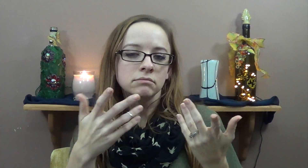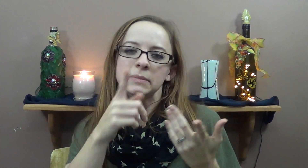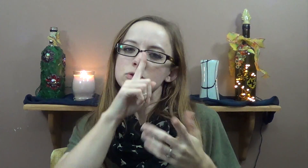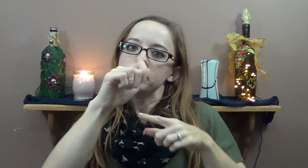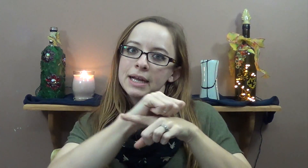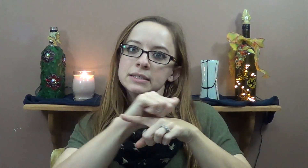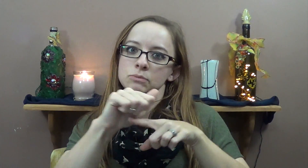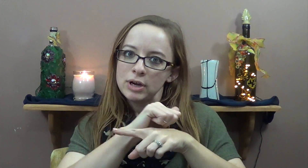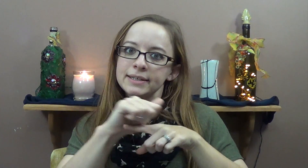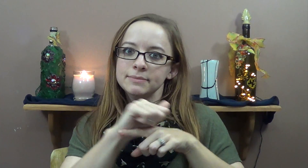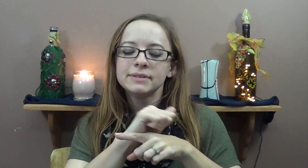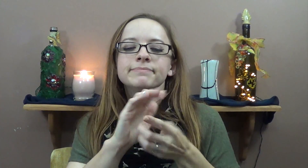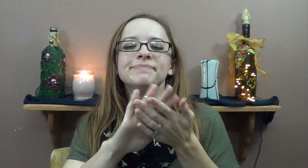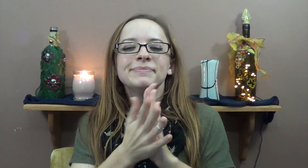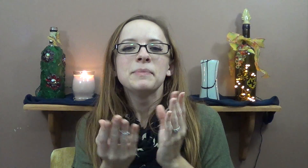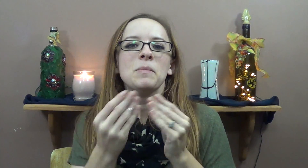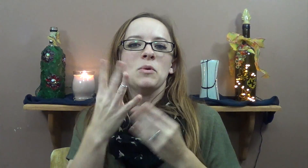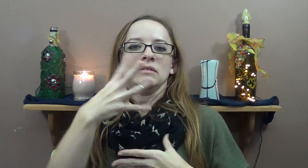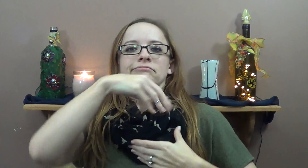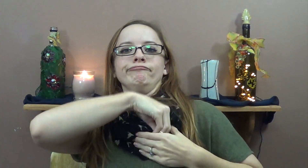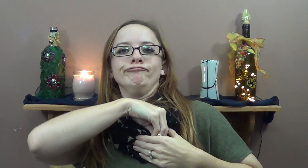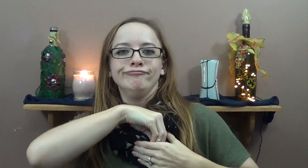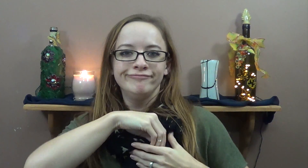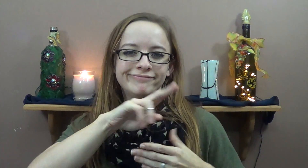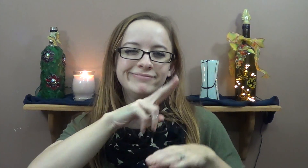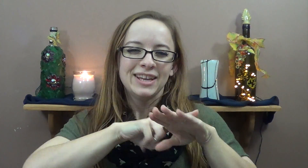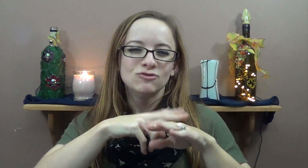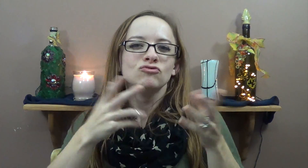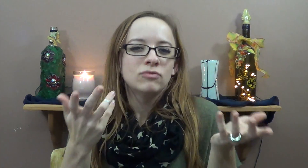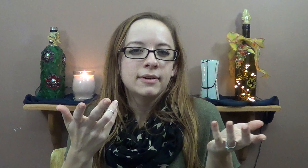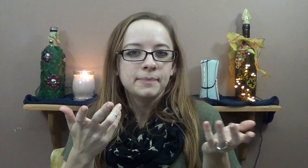expressions? Are they matching what your signs are and your intention? You need to practice this and it will